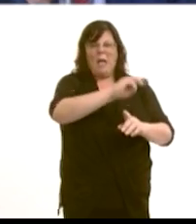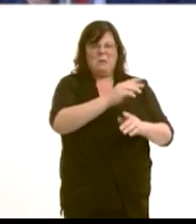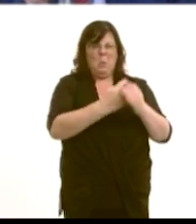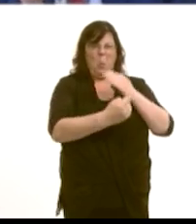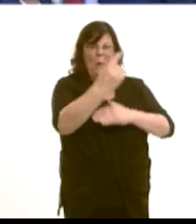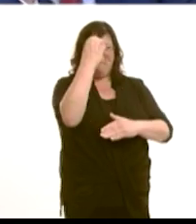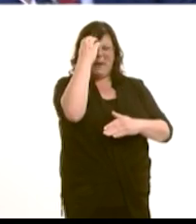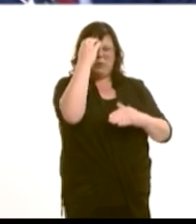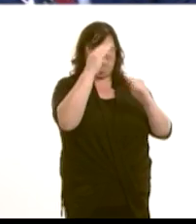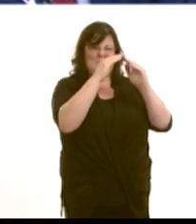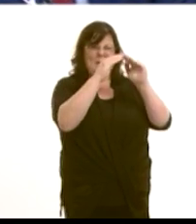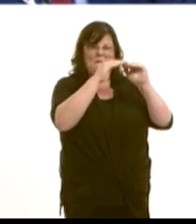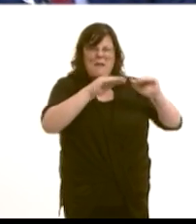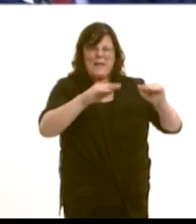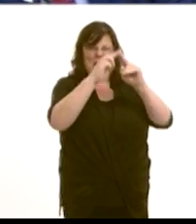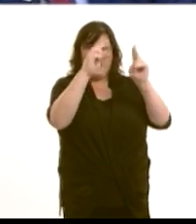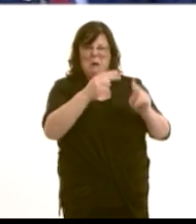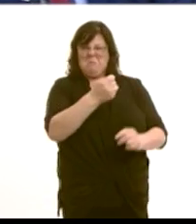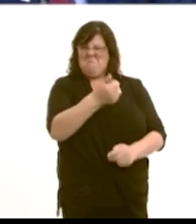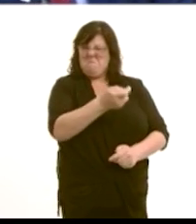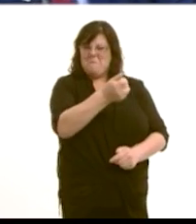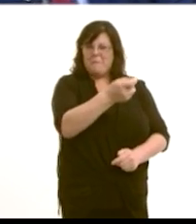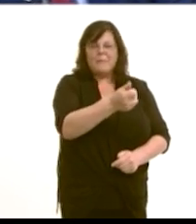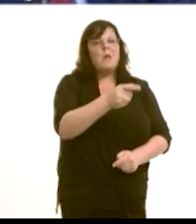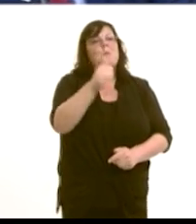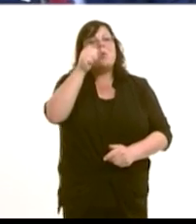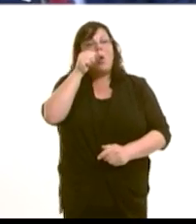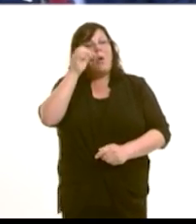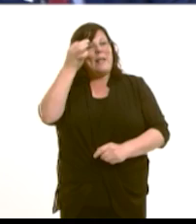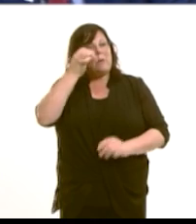In relation to the first point, of course councils are bound by their own local development